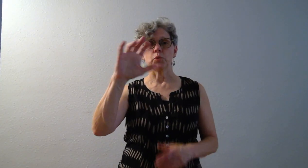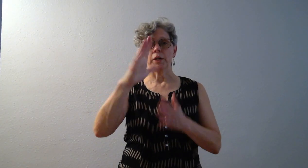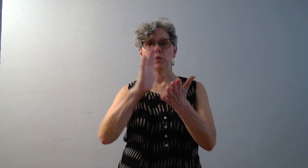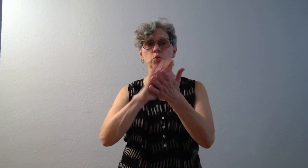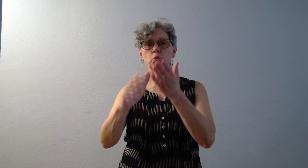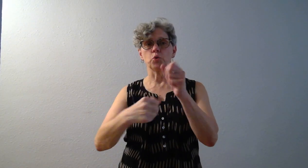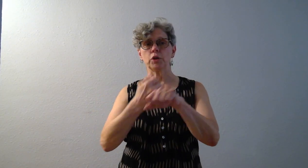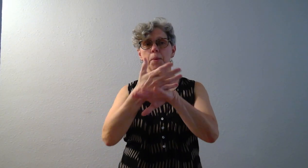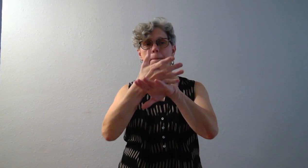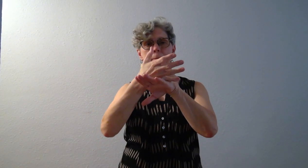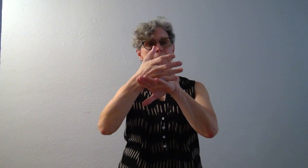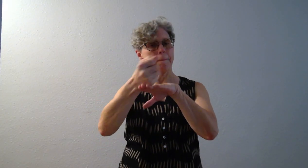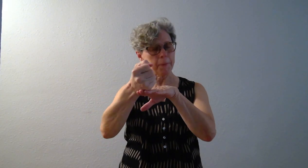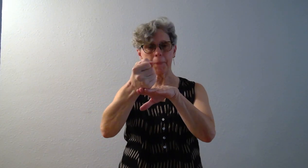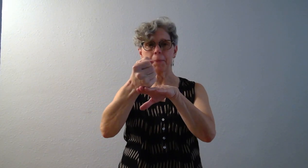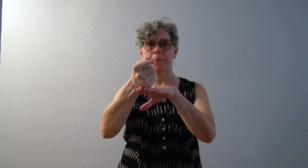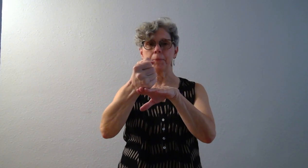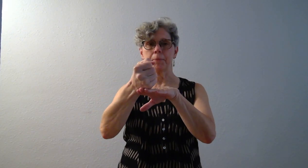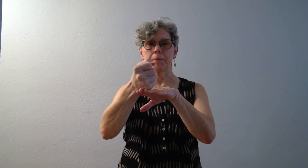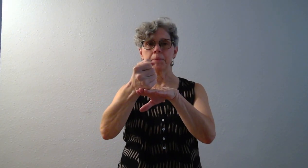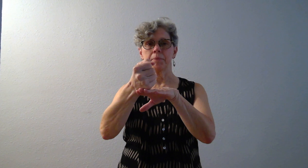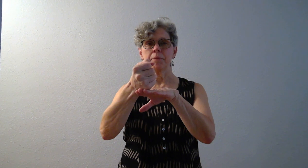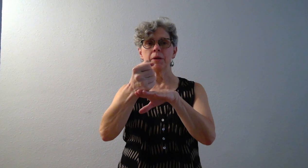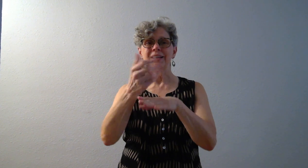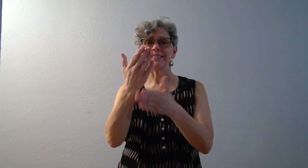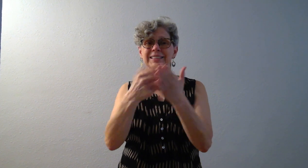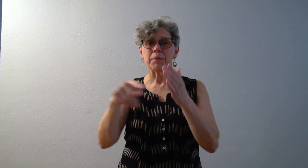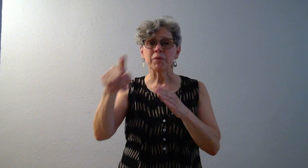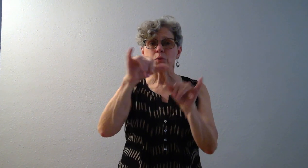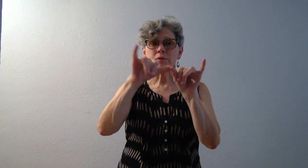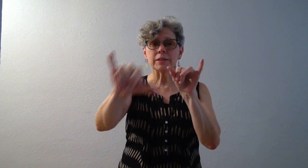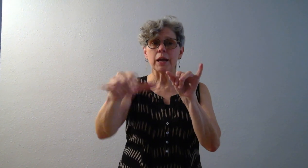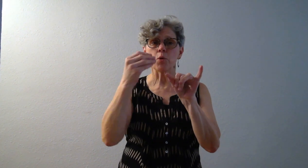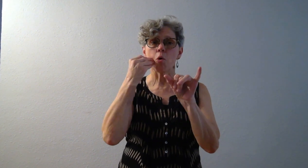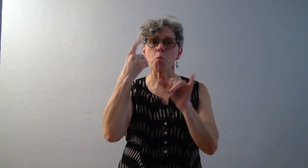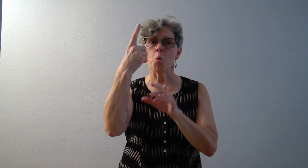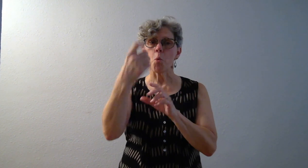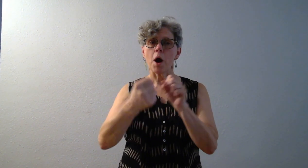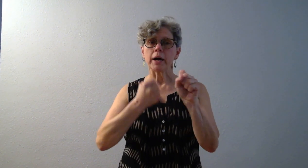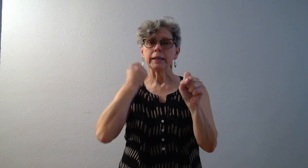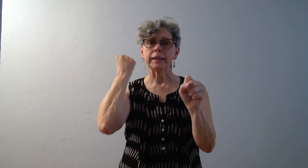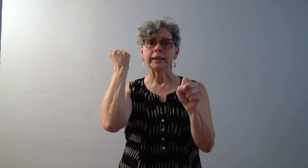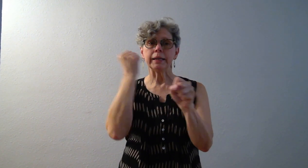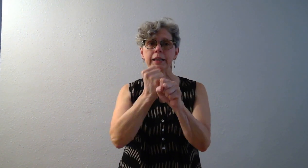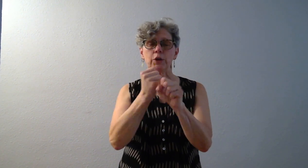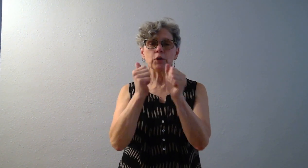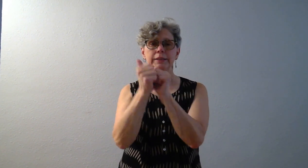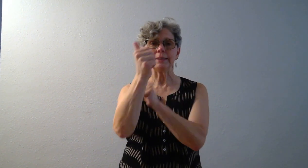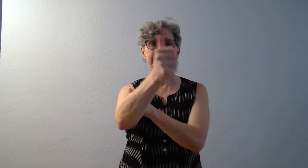2019 and 2020 school year. Has been complete. Some of you have stayed home for the